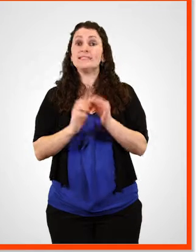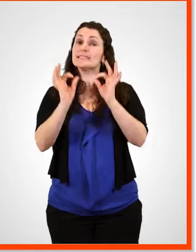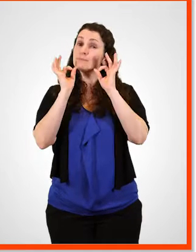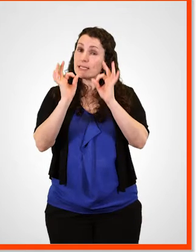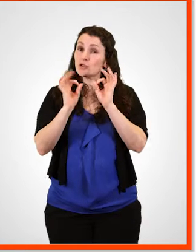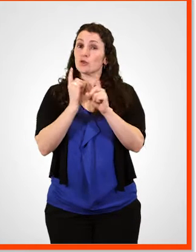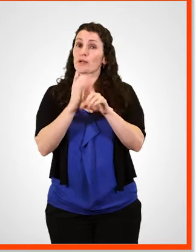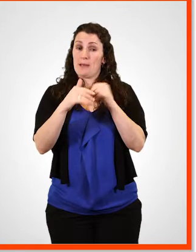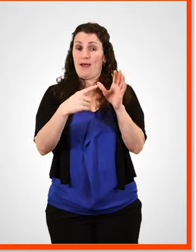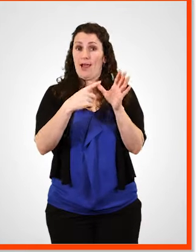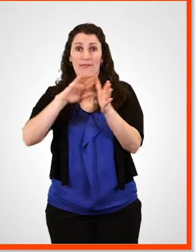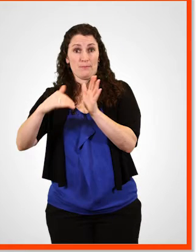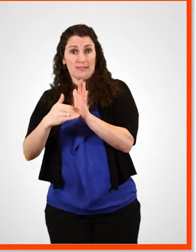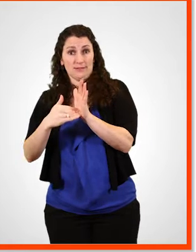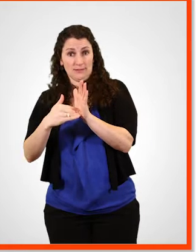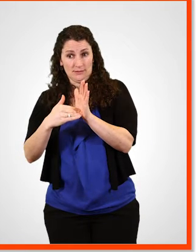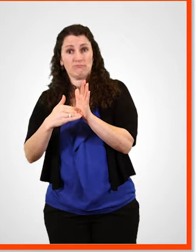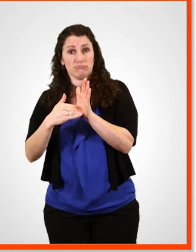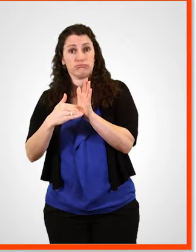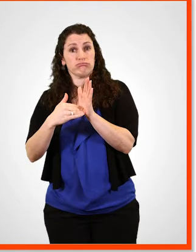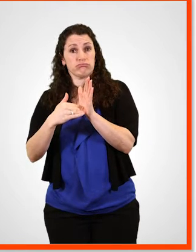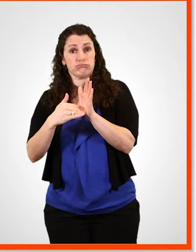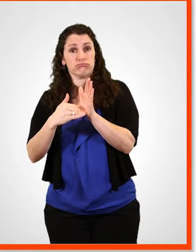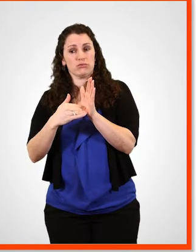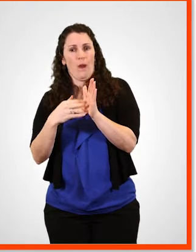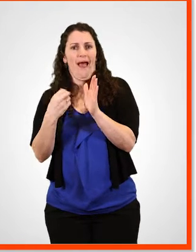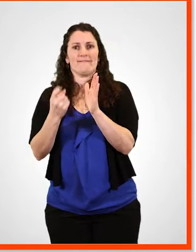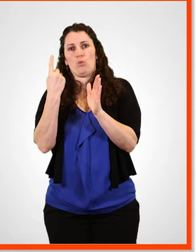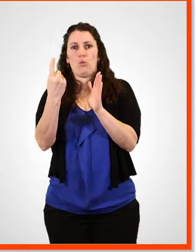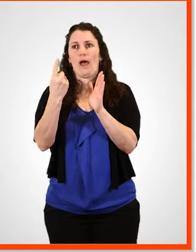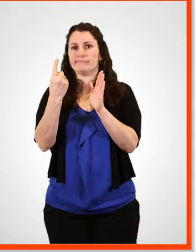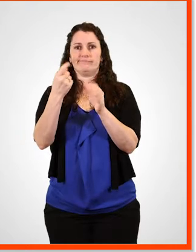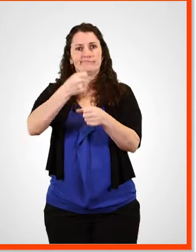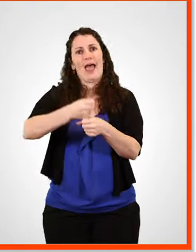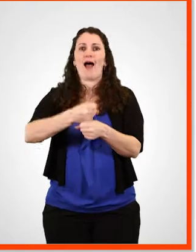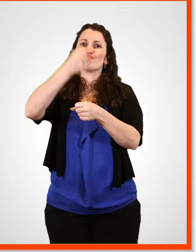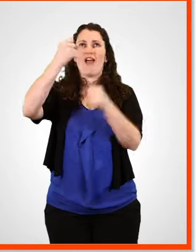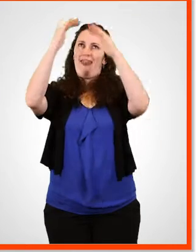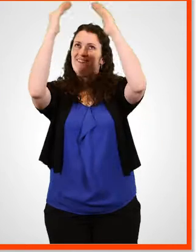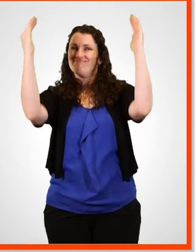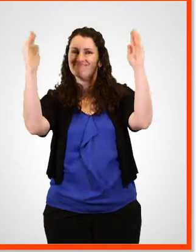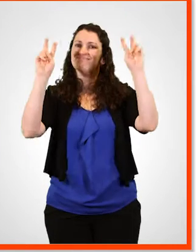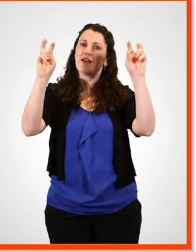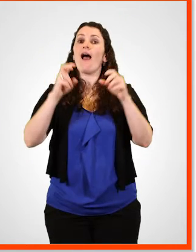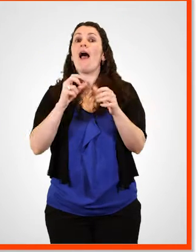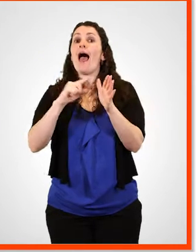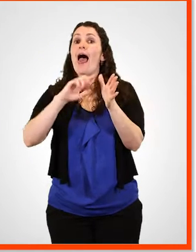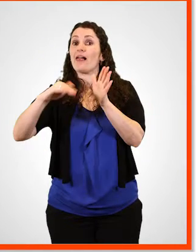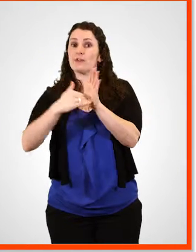and we will talk about various skills that fall under that umbrella of alphabet knowledge and how it relates to both reading and writing.